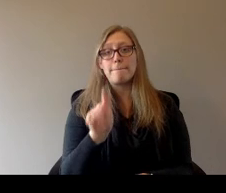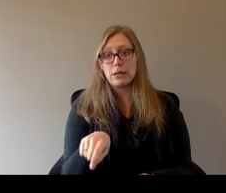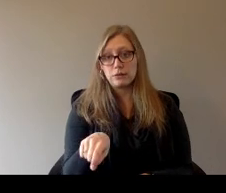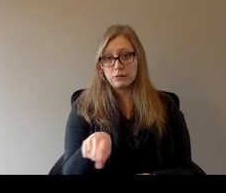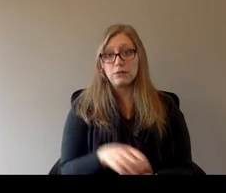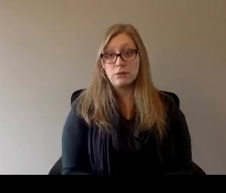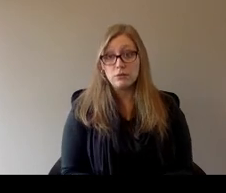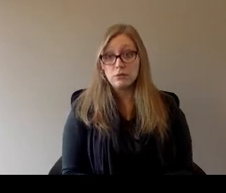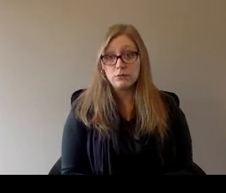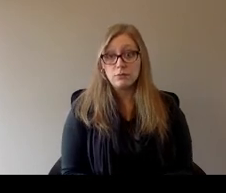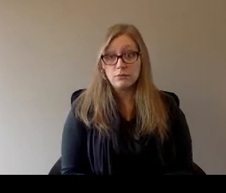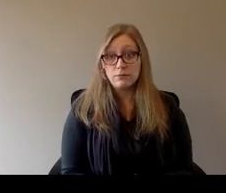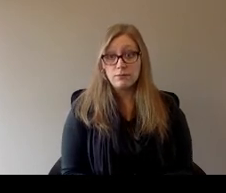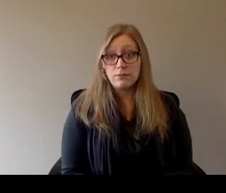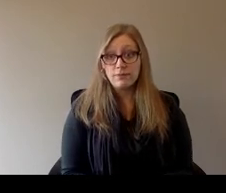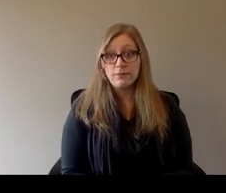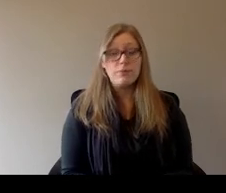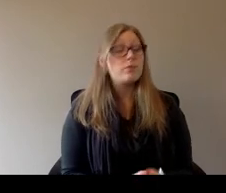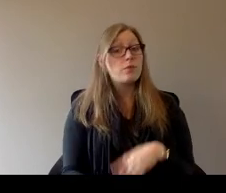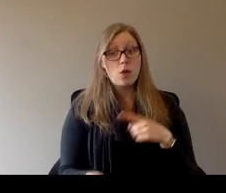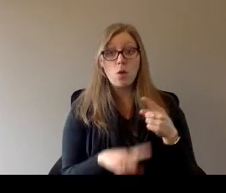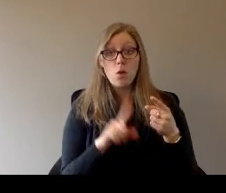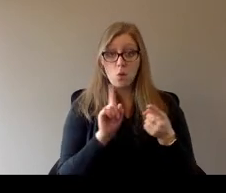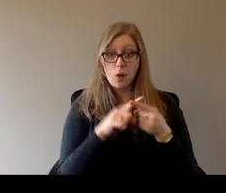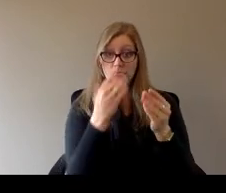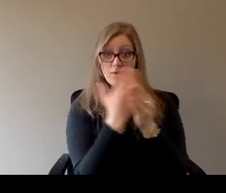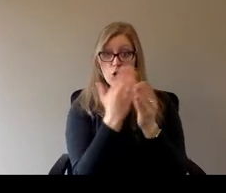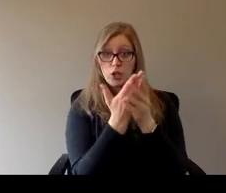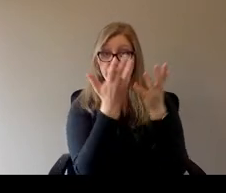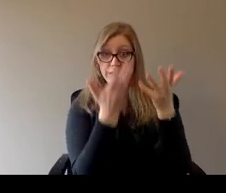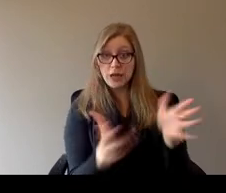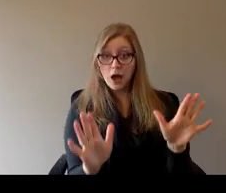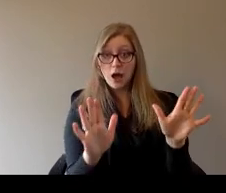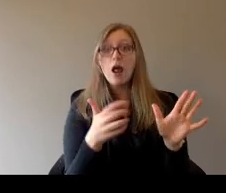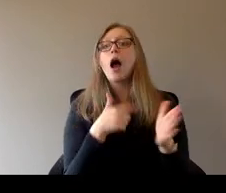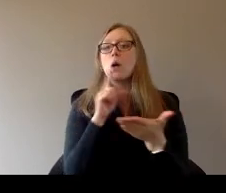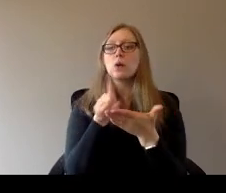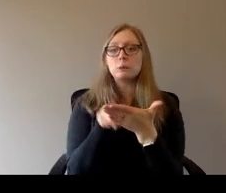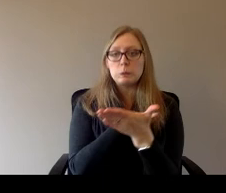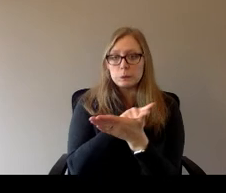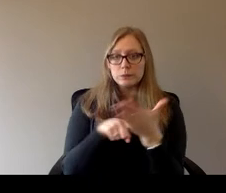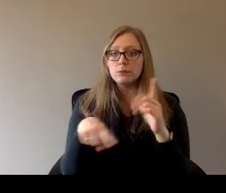Alright. When you have completed the folder it will be graded and you will receive some feedback.